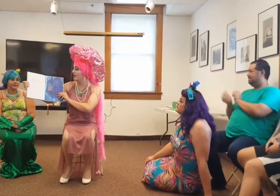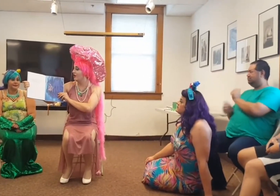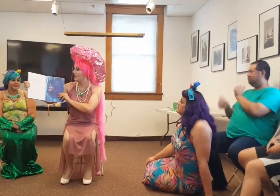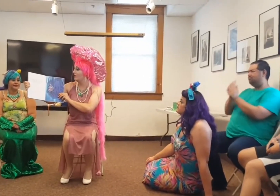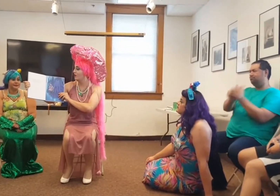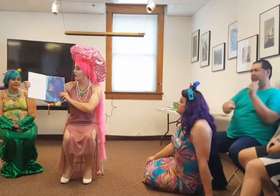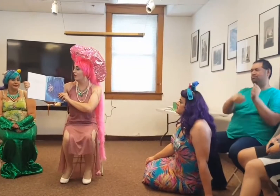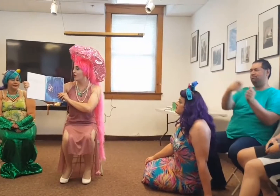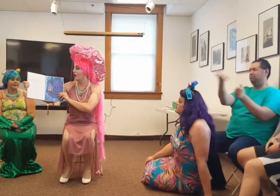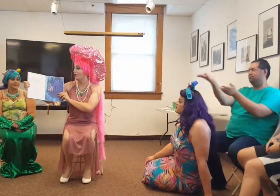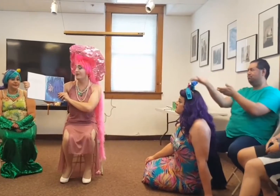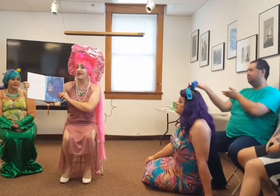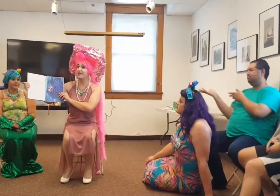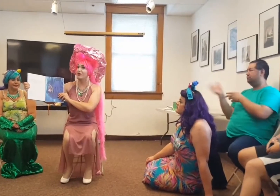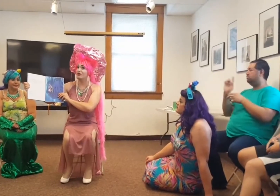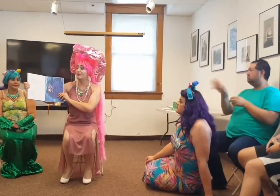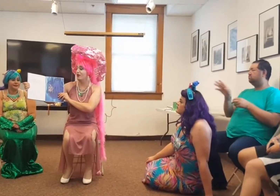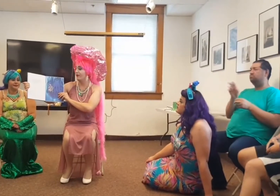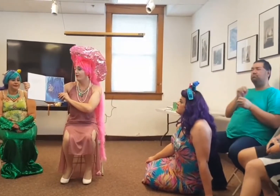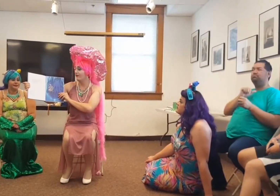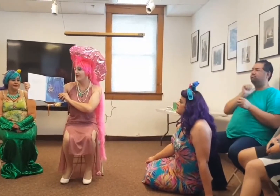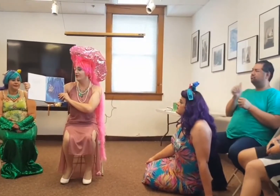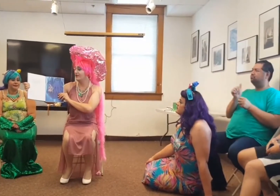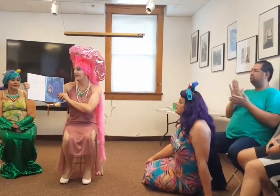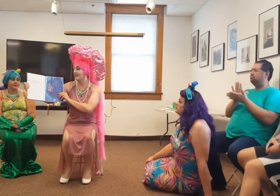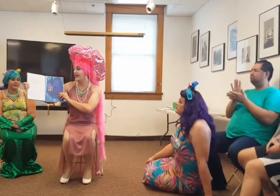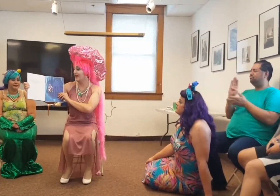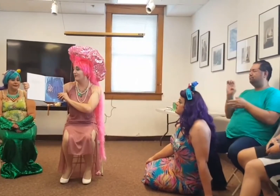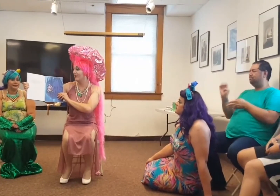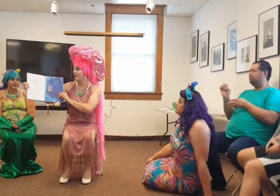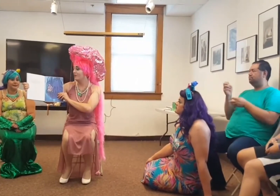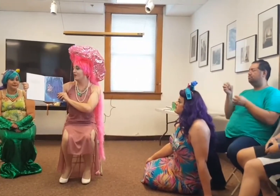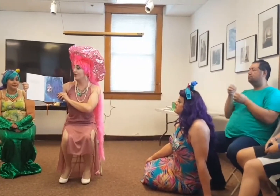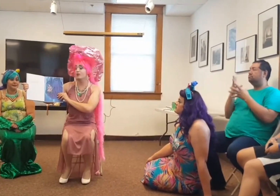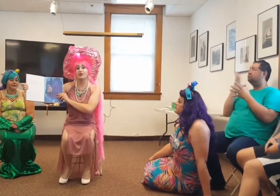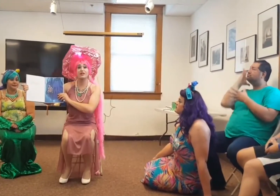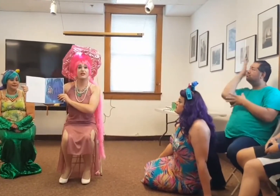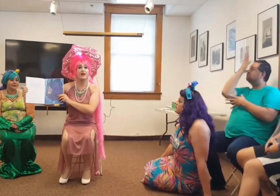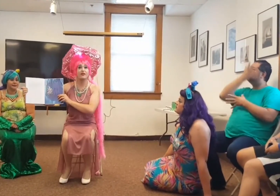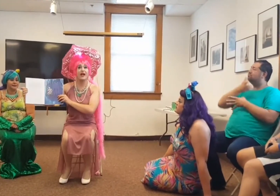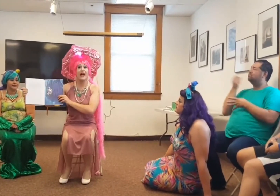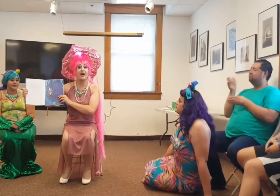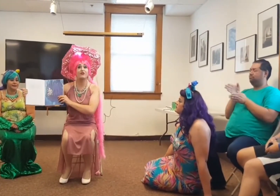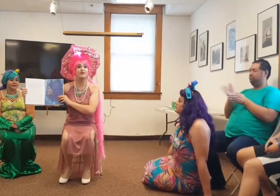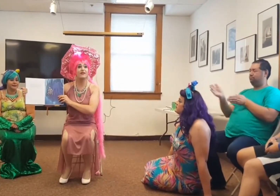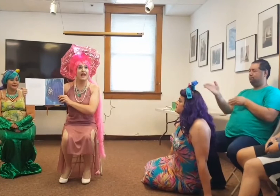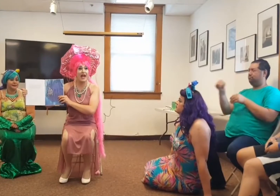You will no longer be the most beautiful fish in the sea, but you will discover how to be happy.